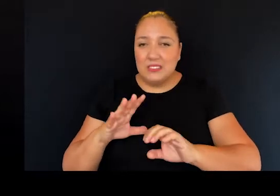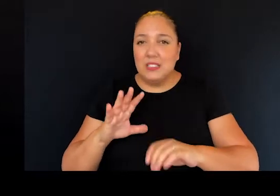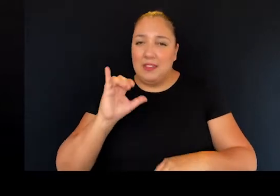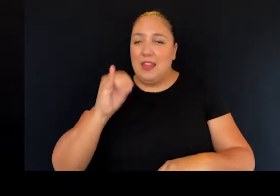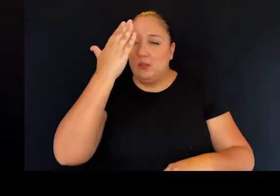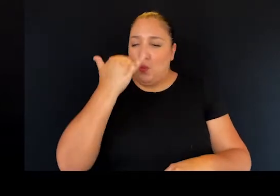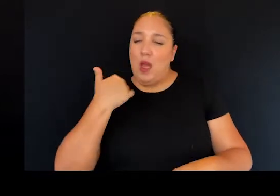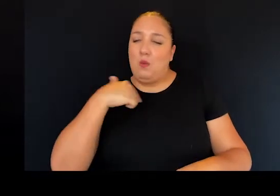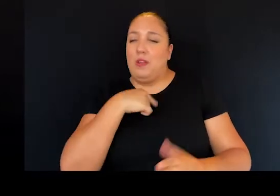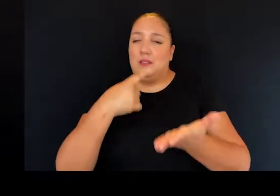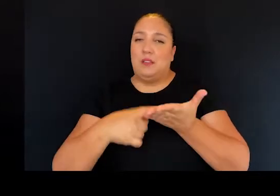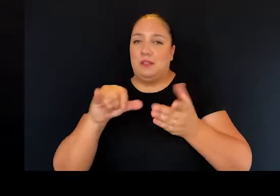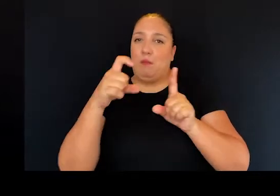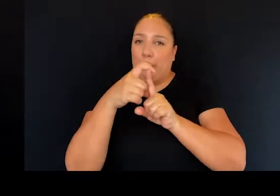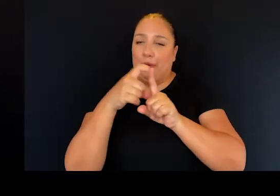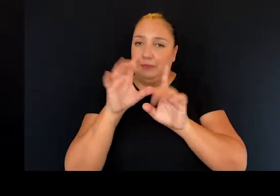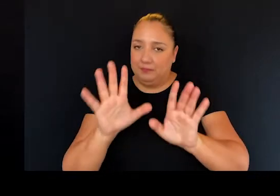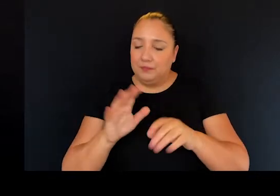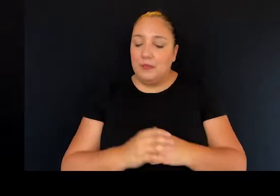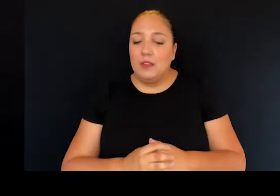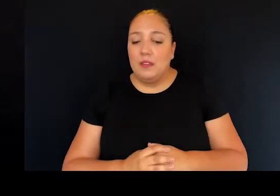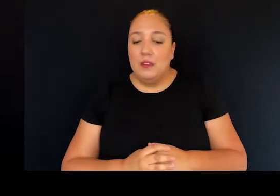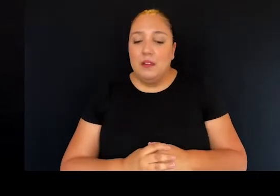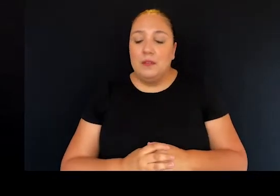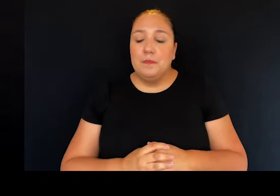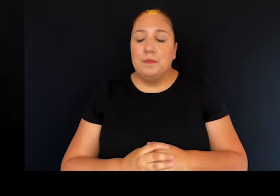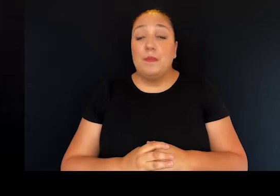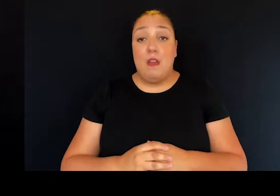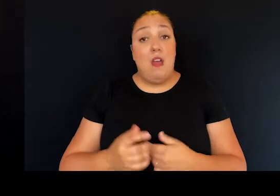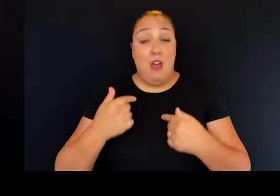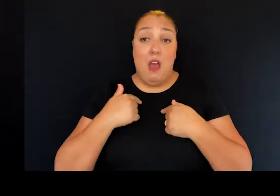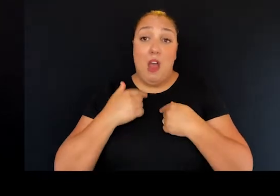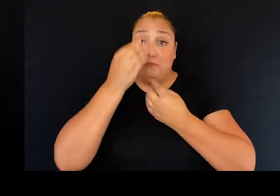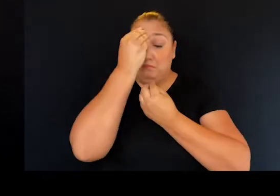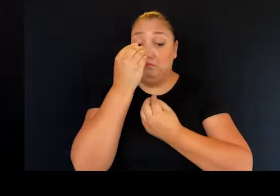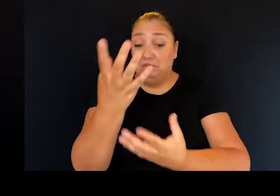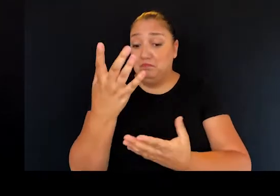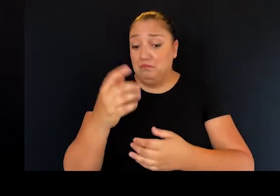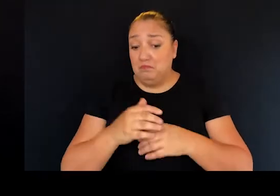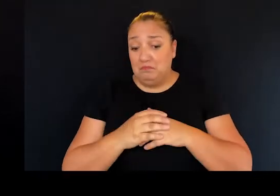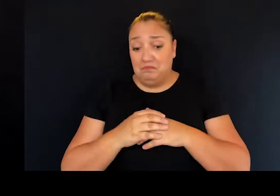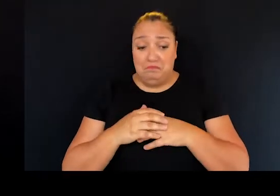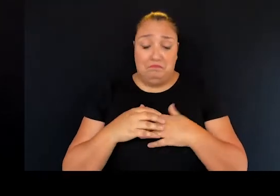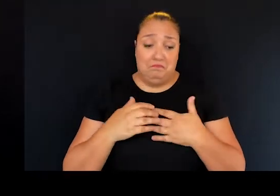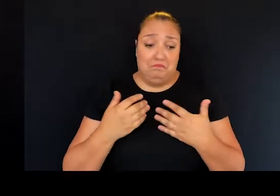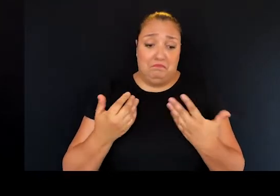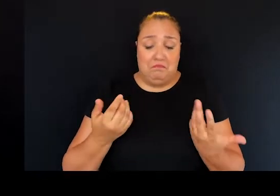that is why we are talking about these words. And I will say, even as I think about in my own past